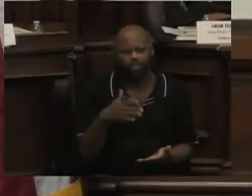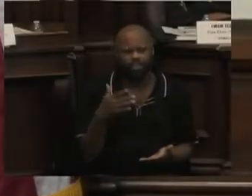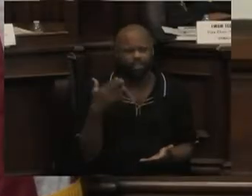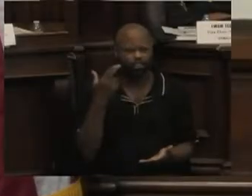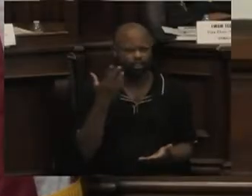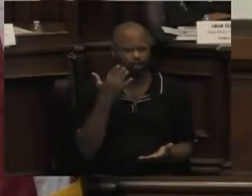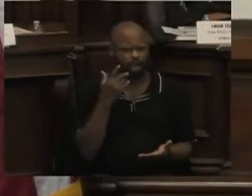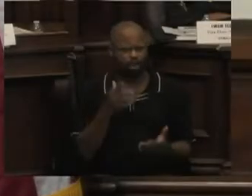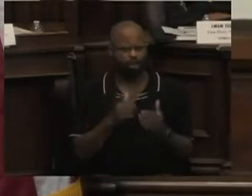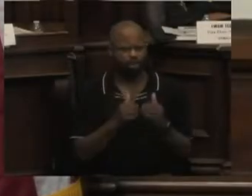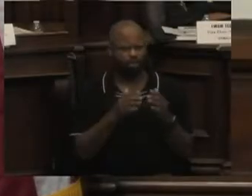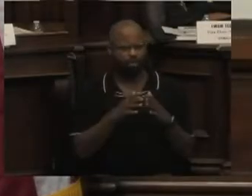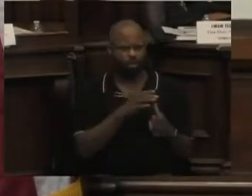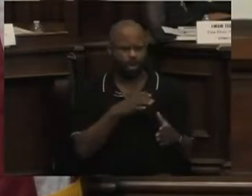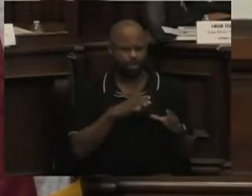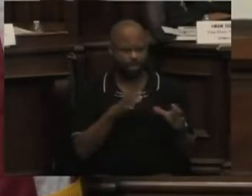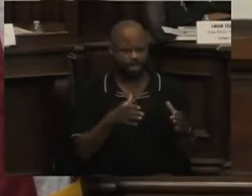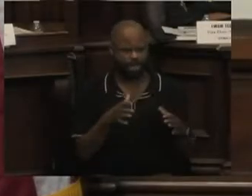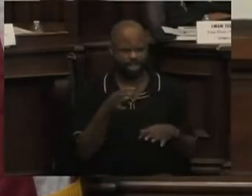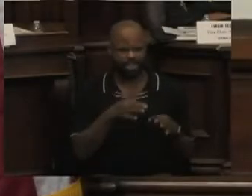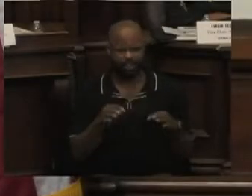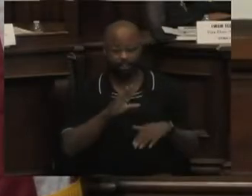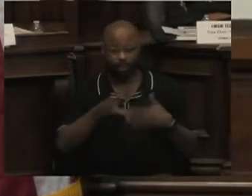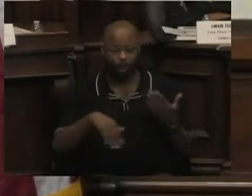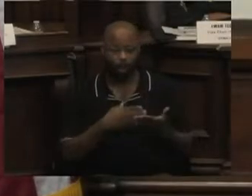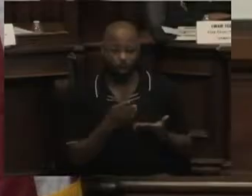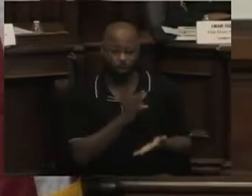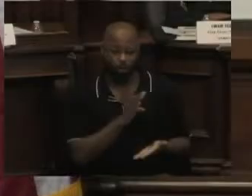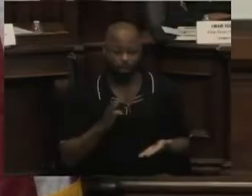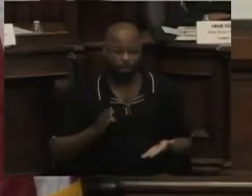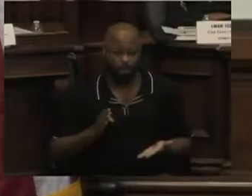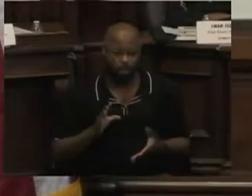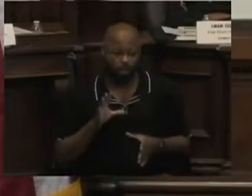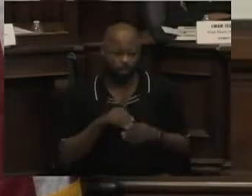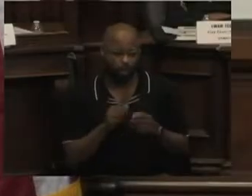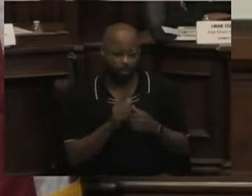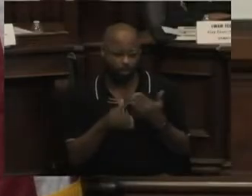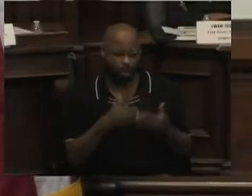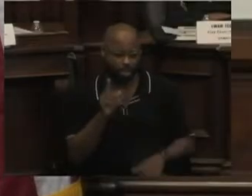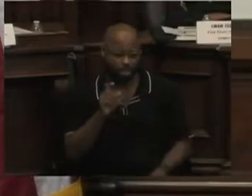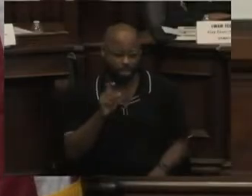powers is important to all of us. So is there a reason why